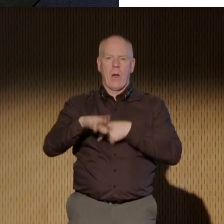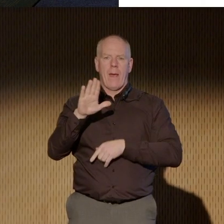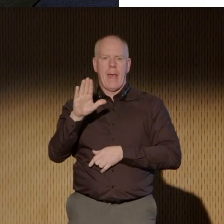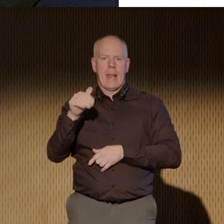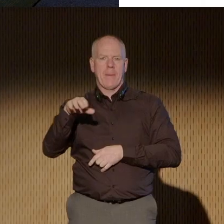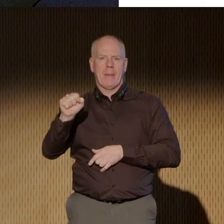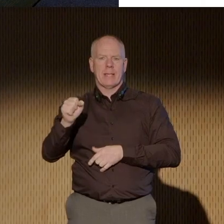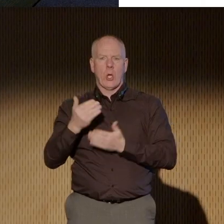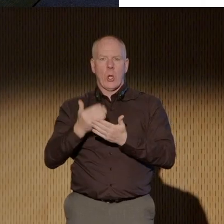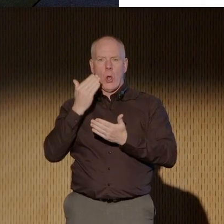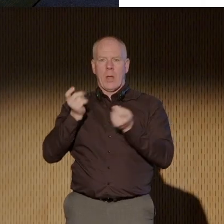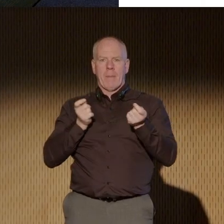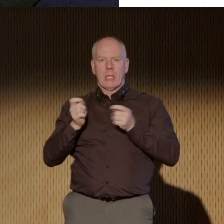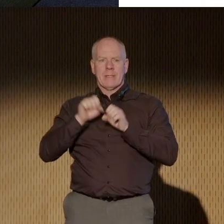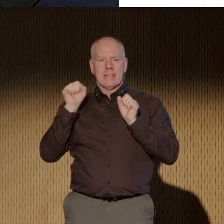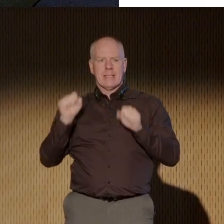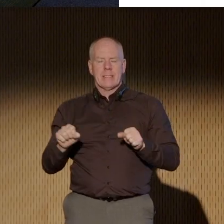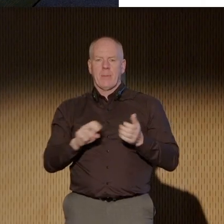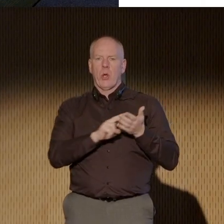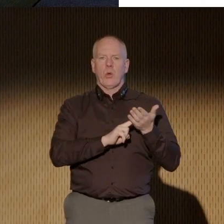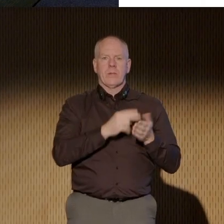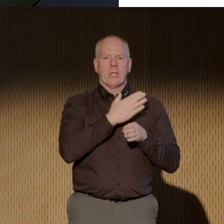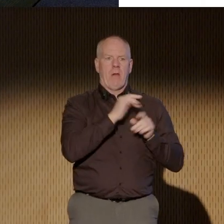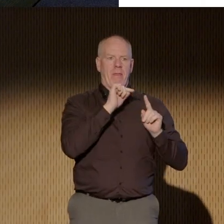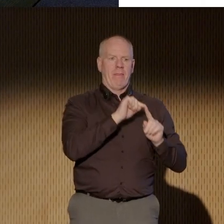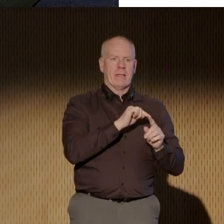users usually start at this, then they go to this module, they go to this assignment, and I try to